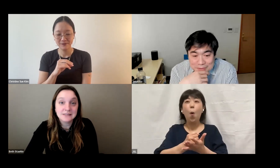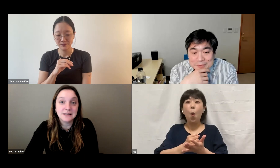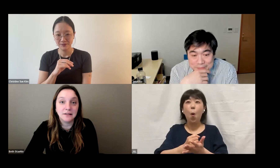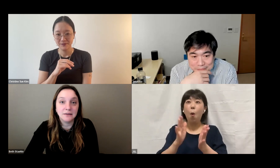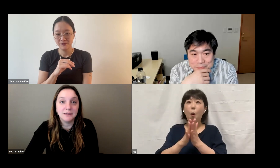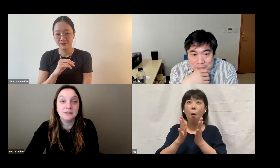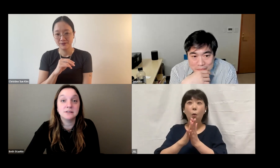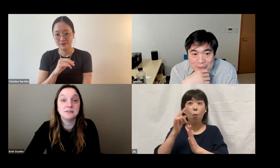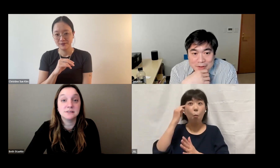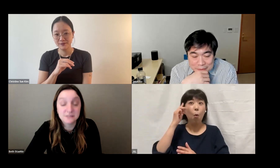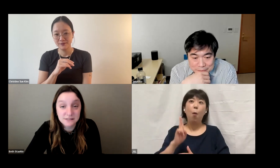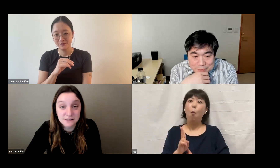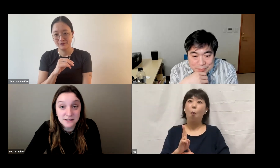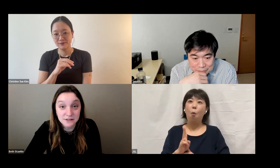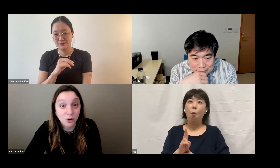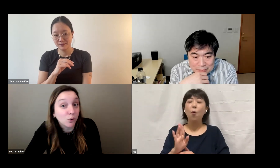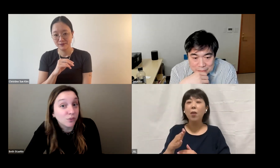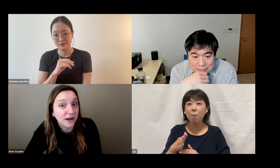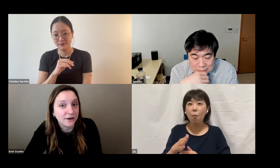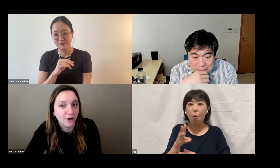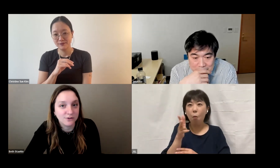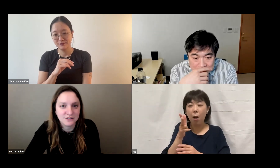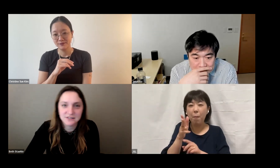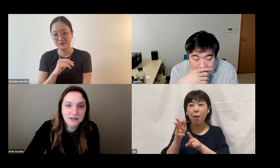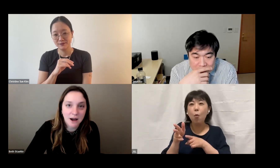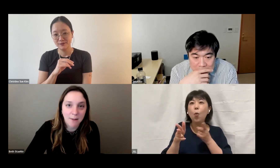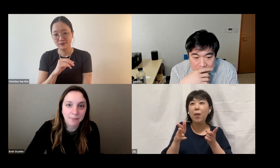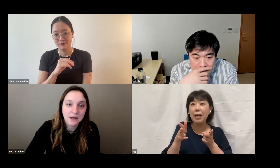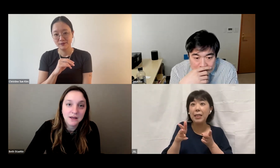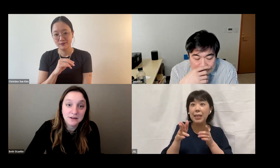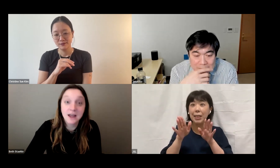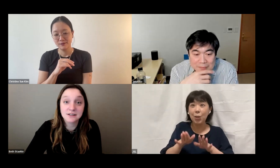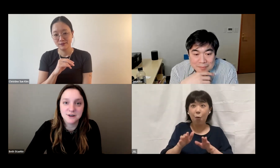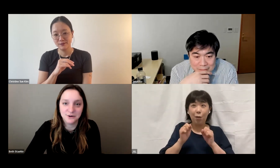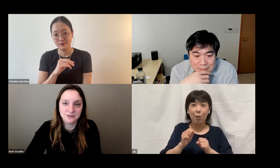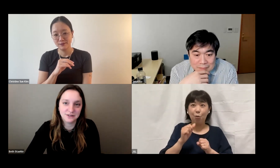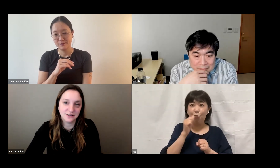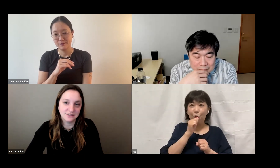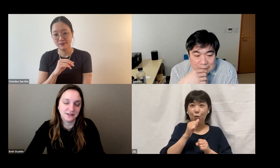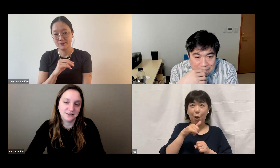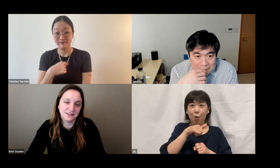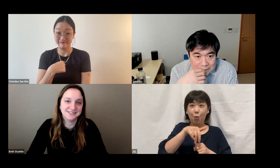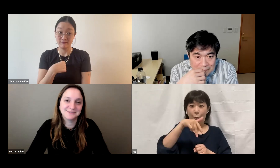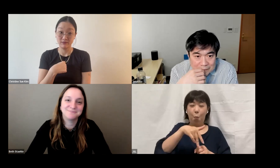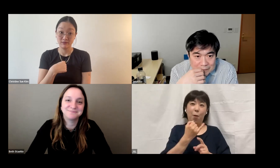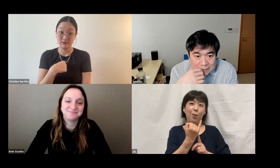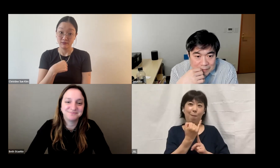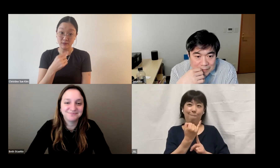telling me just to hold that note, to stop, next notes, things like this.